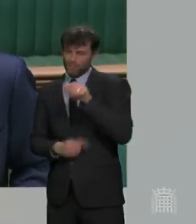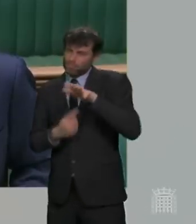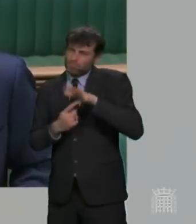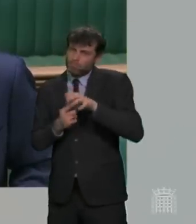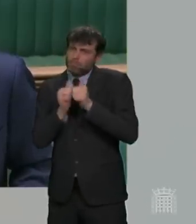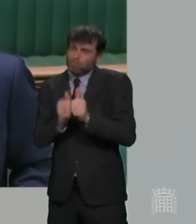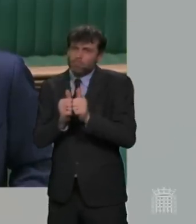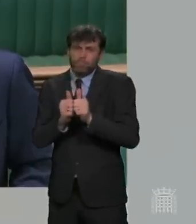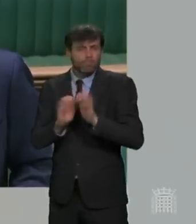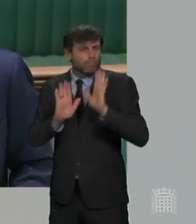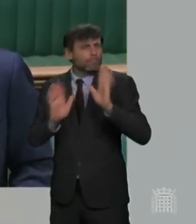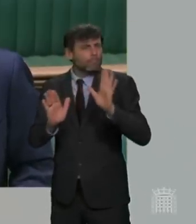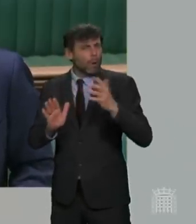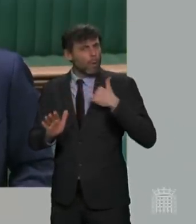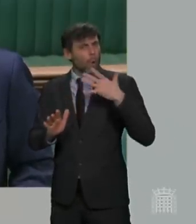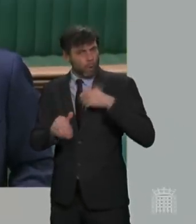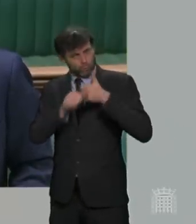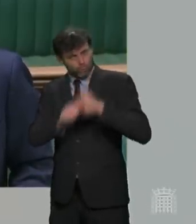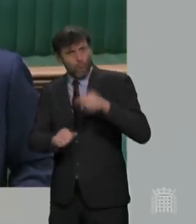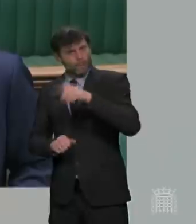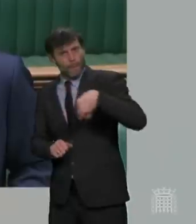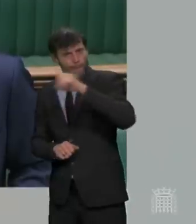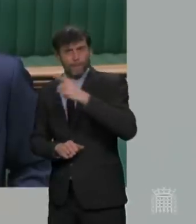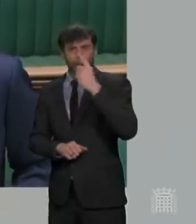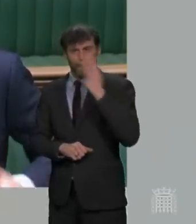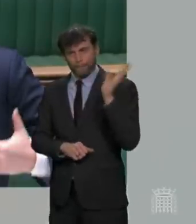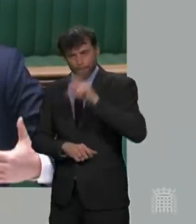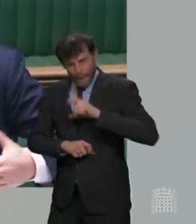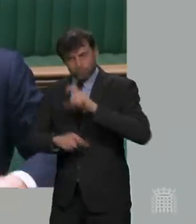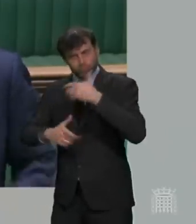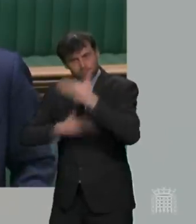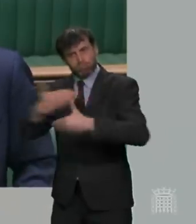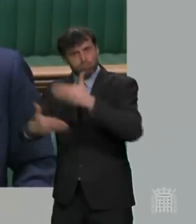and we want them to bounce back very strongly from the pandemic. I want high-street beauty salons to